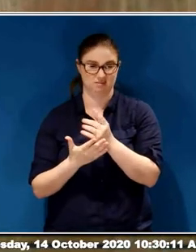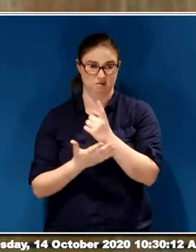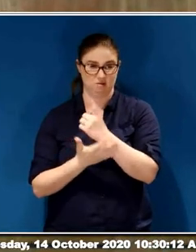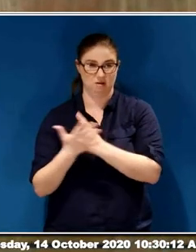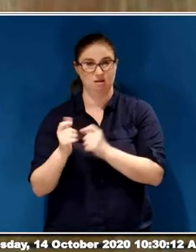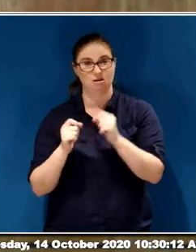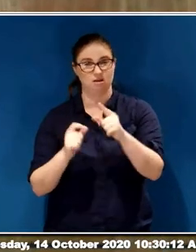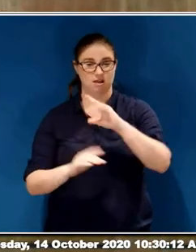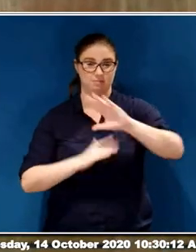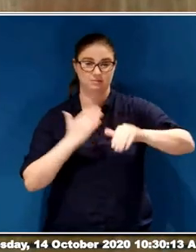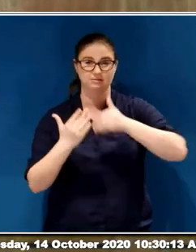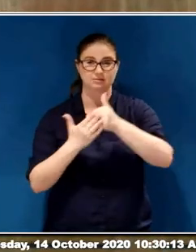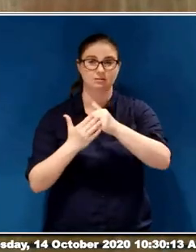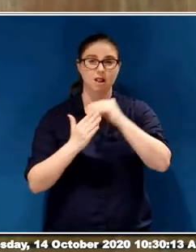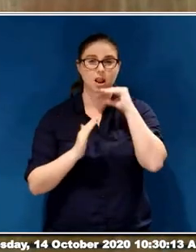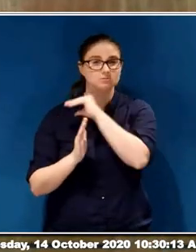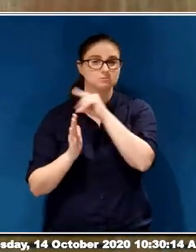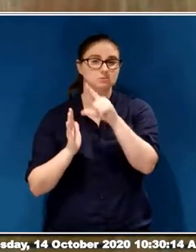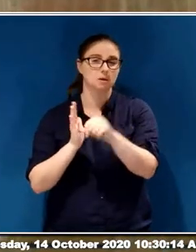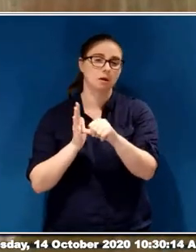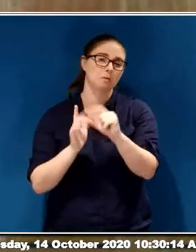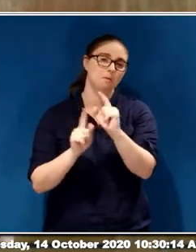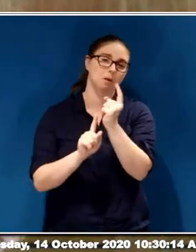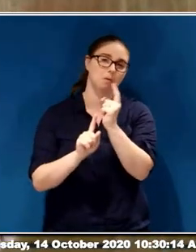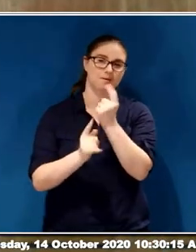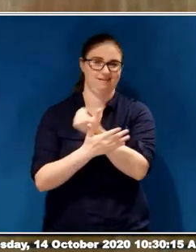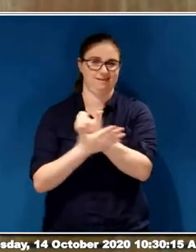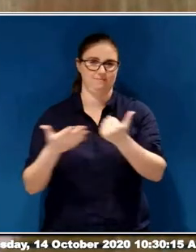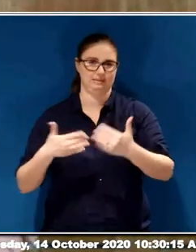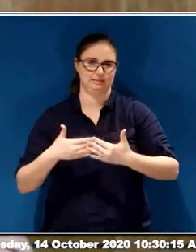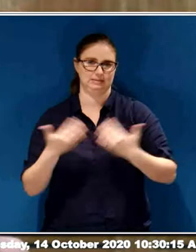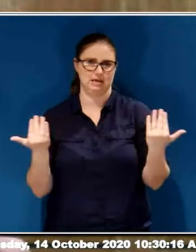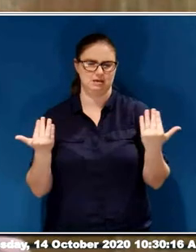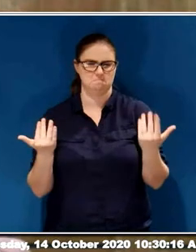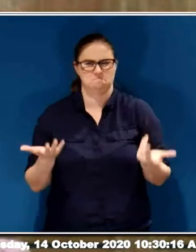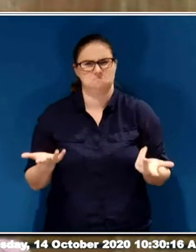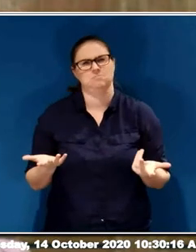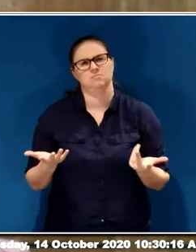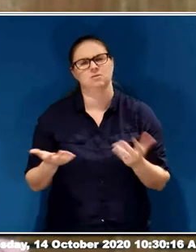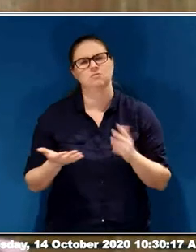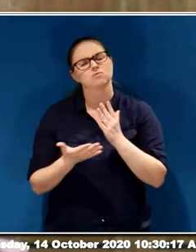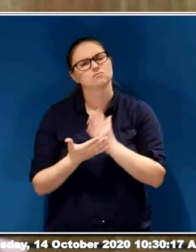What discussions had you had --- first of all, that was the case, wasn't it? That's correct.